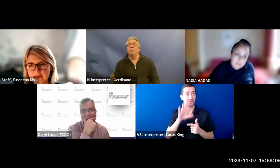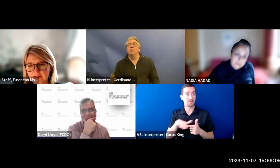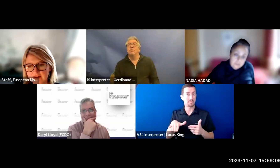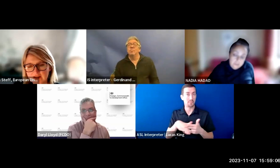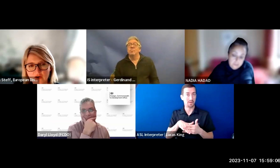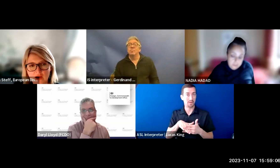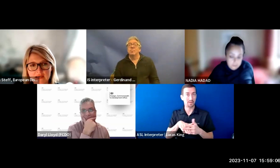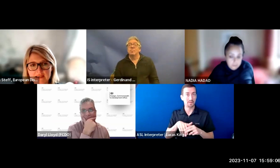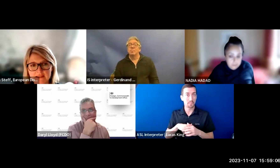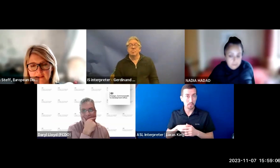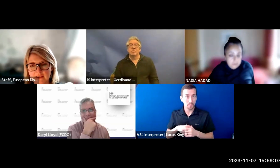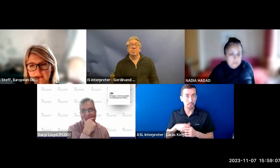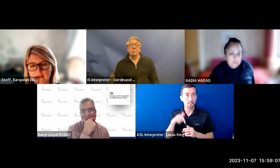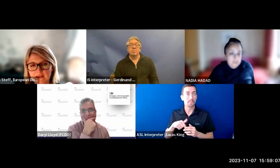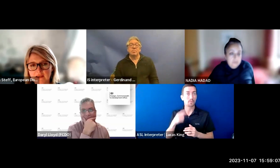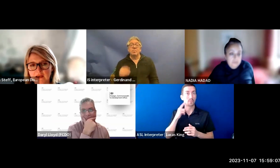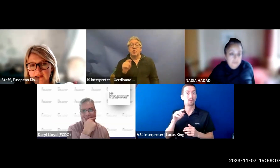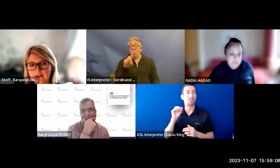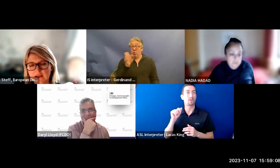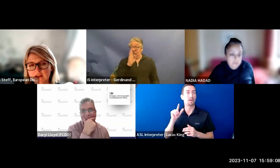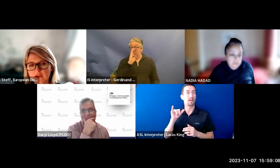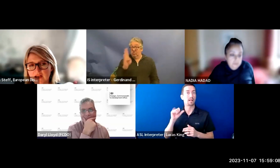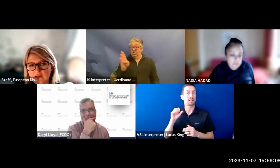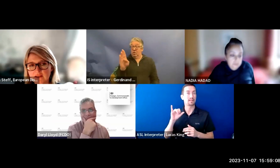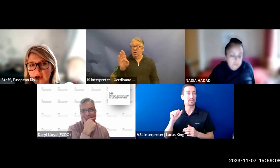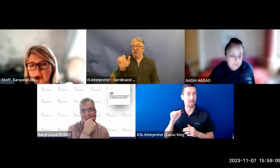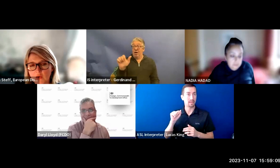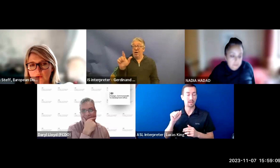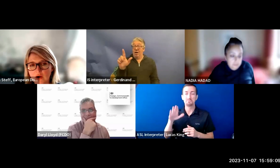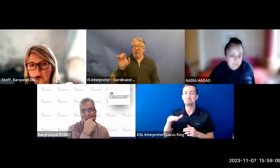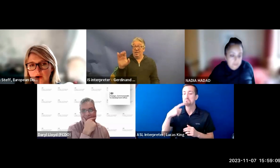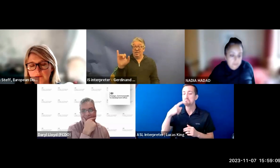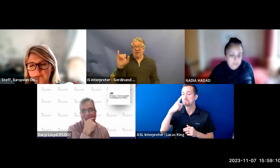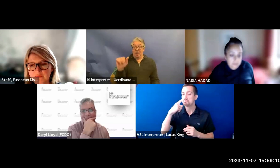This is for Alicia. Alicia, can you tell us how